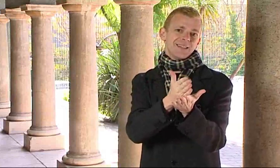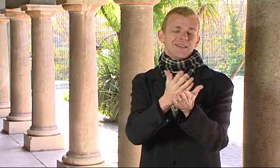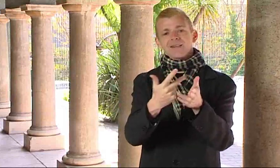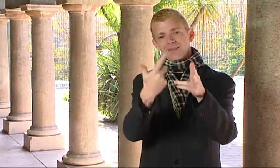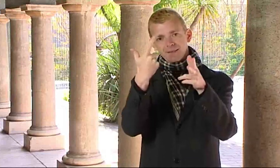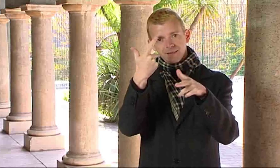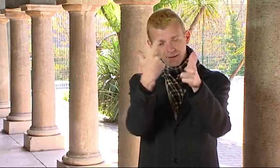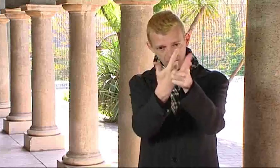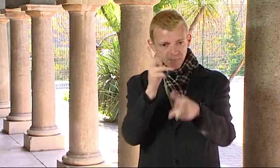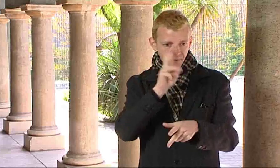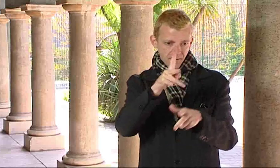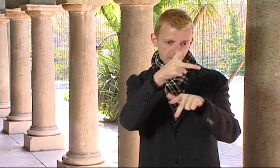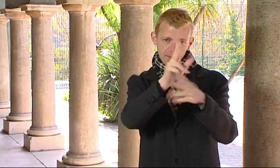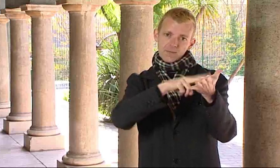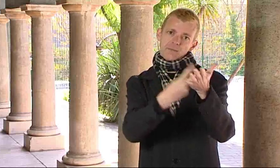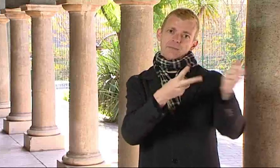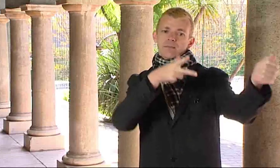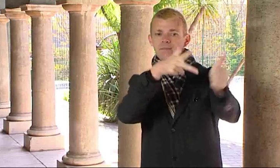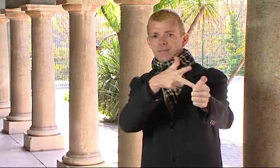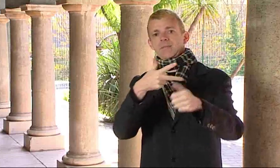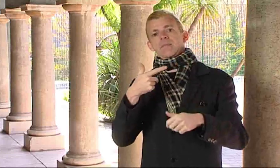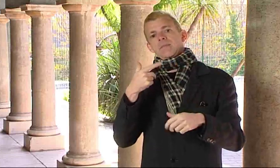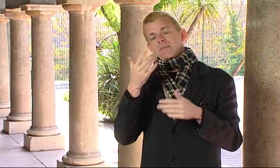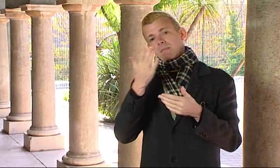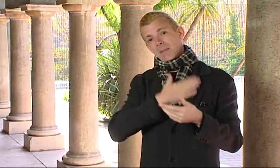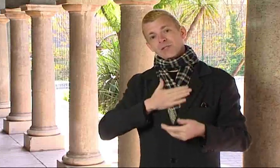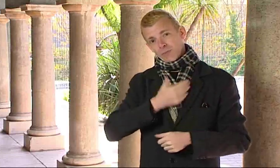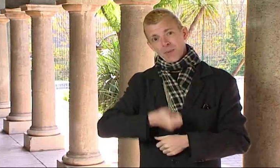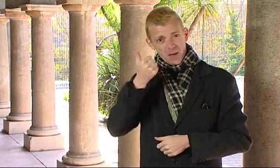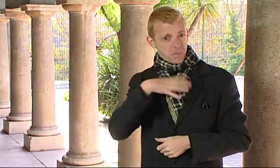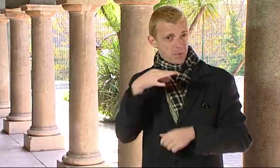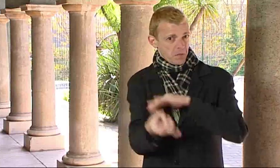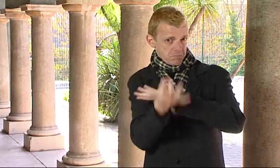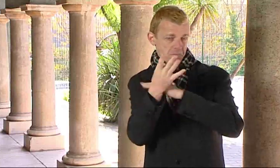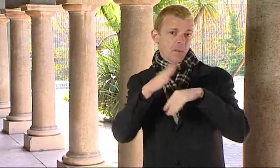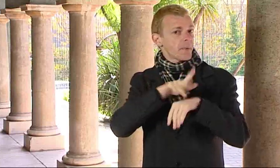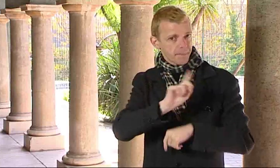a face to face interpreter in the classroom, the classes can be followed through videoconferencing